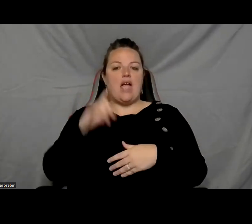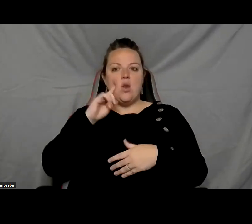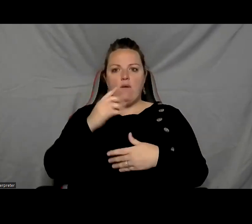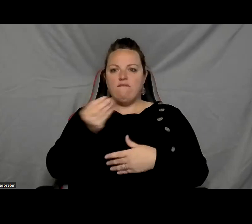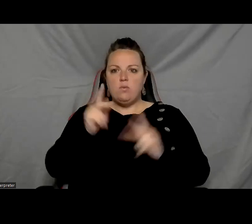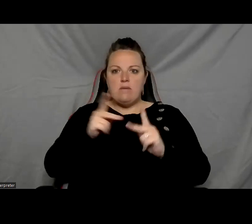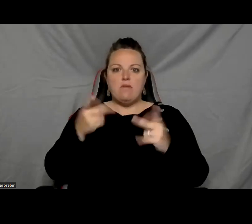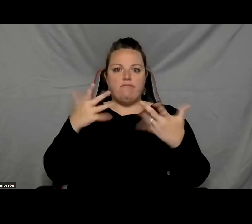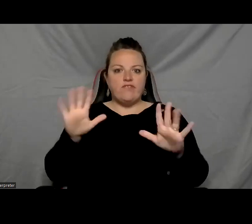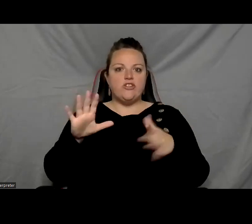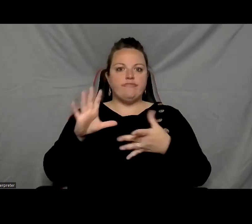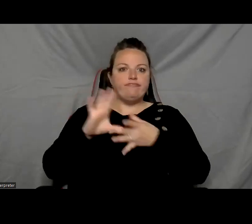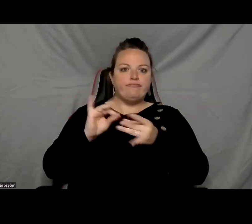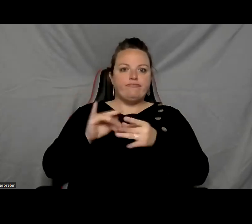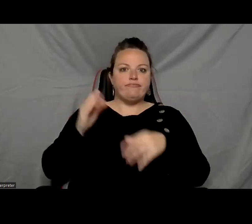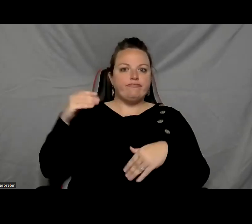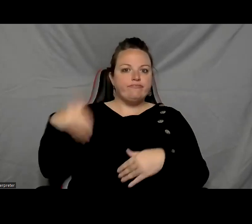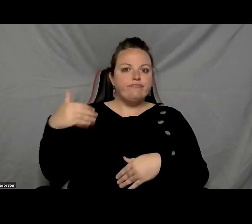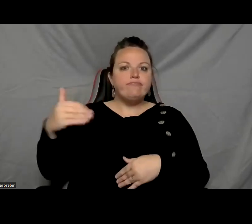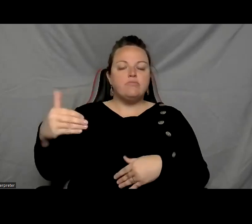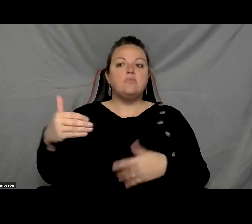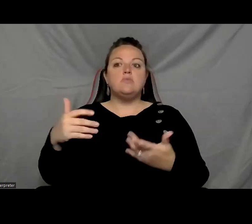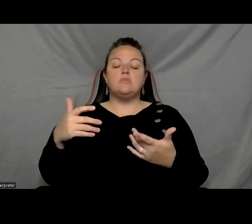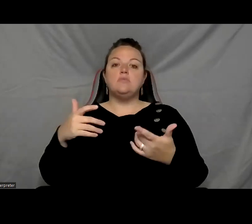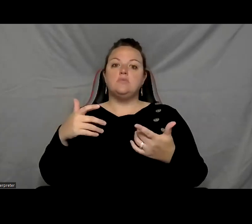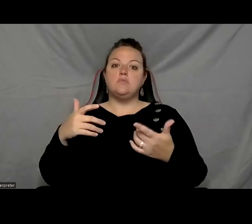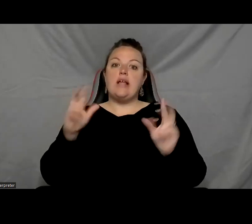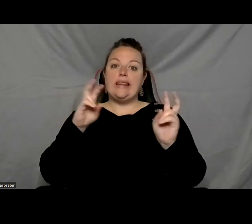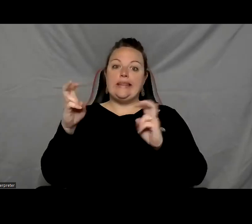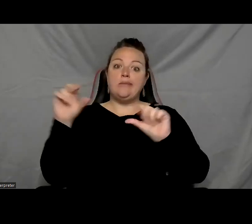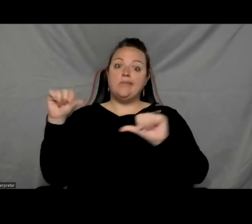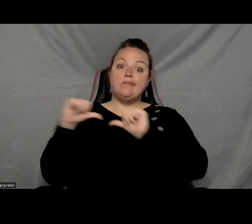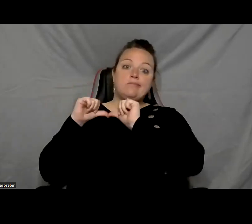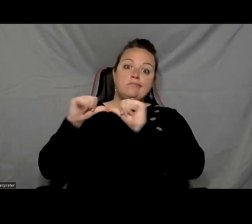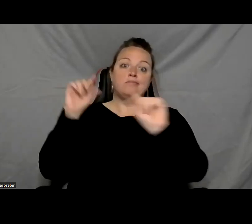a growing theme in a lot of areas. It has been a long time issue that has been coming